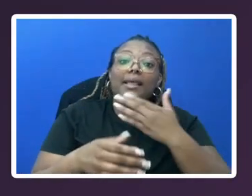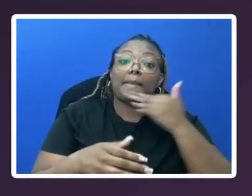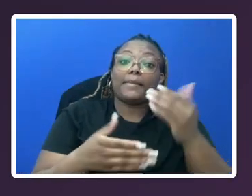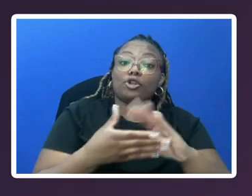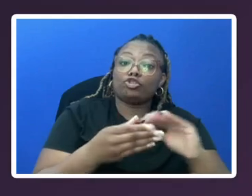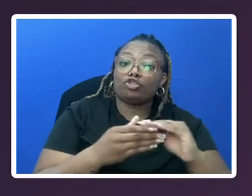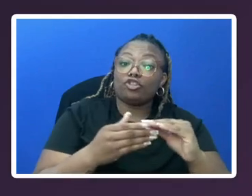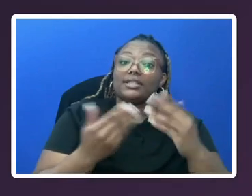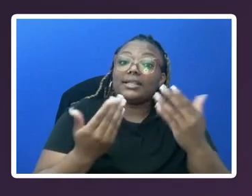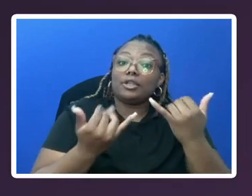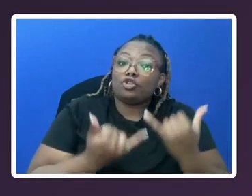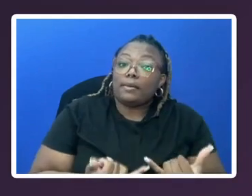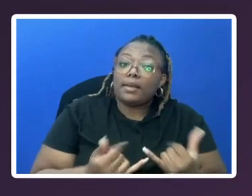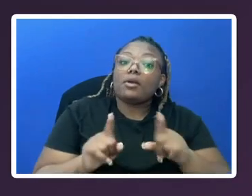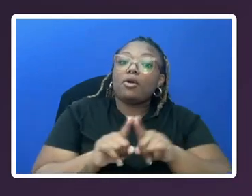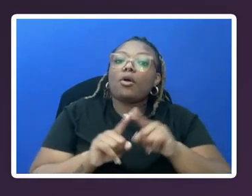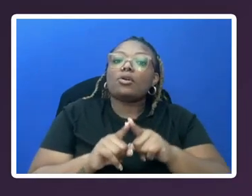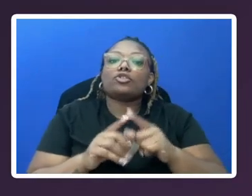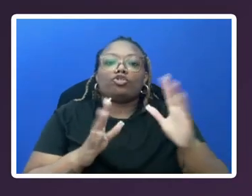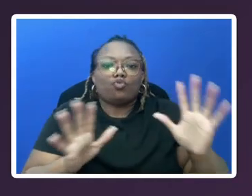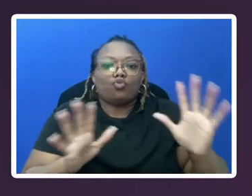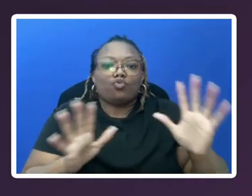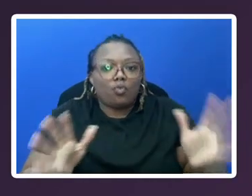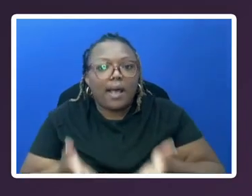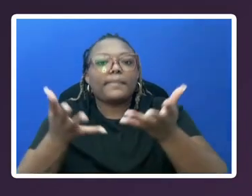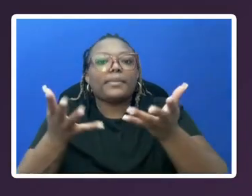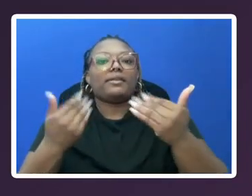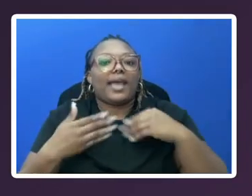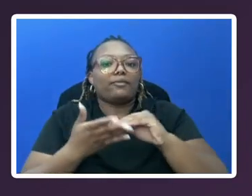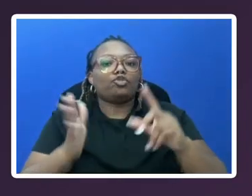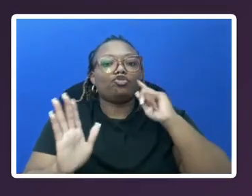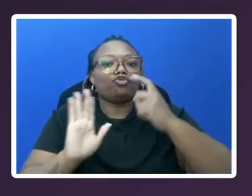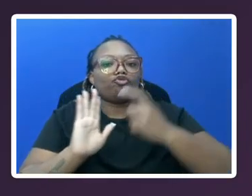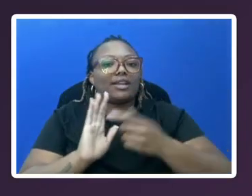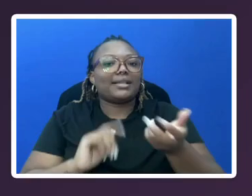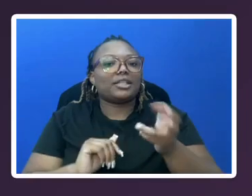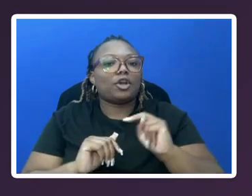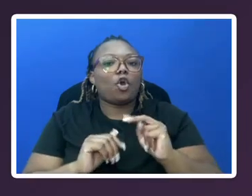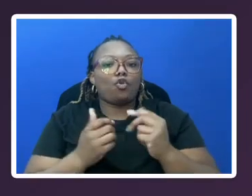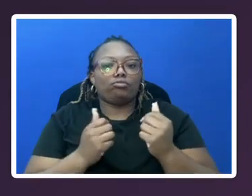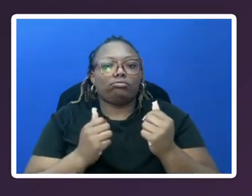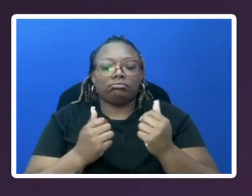and to uplift and have students recognize their own agency. This is a really important aspect of